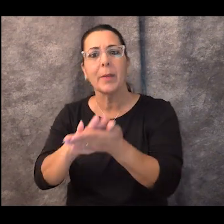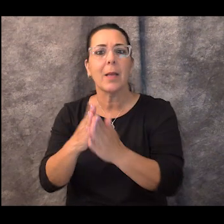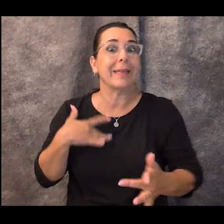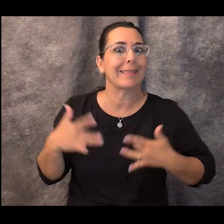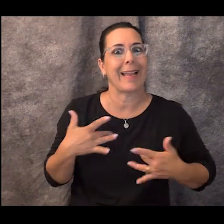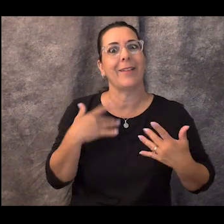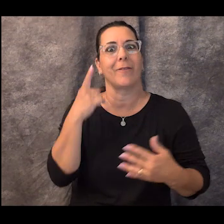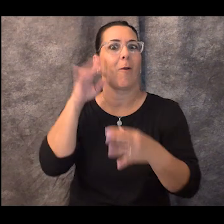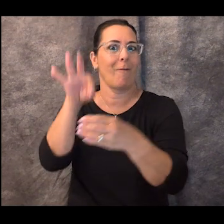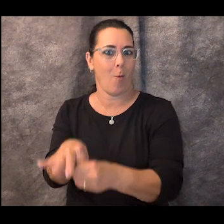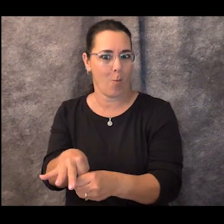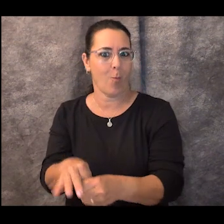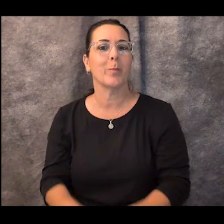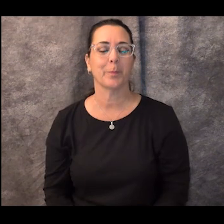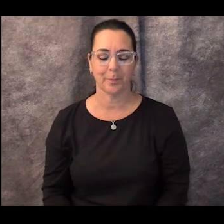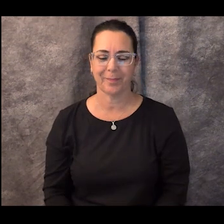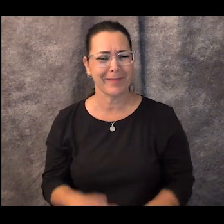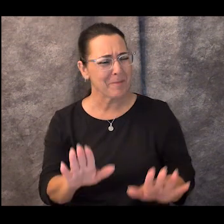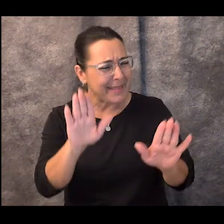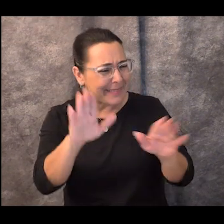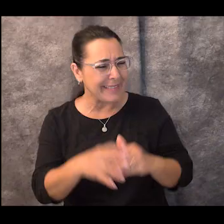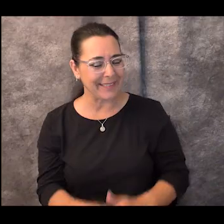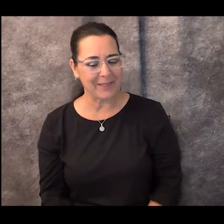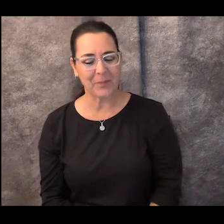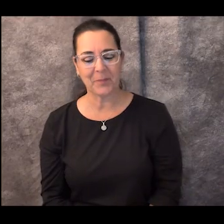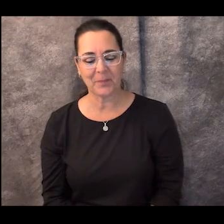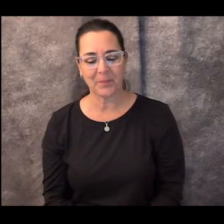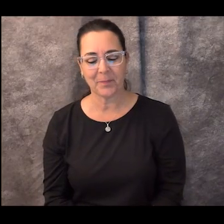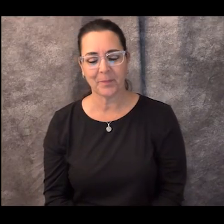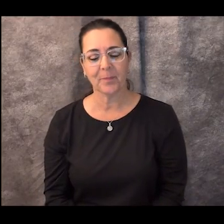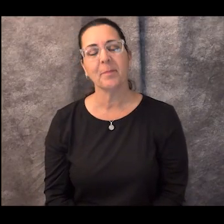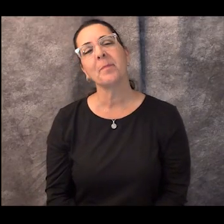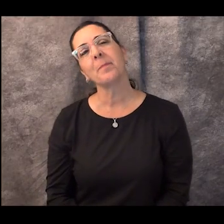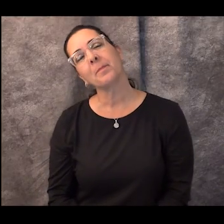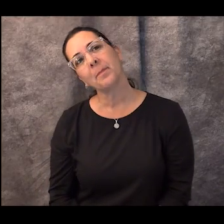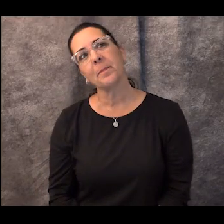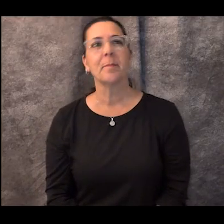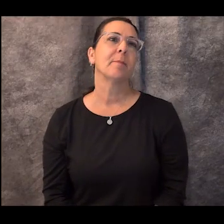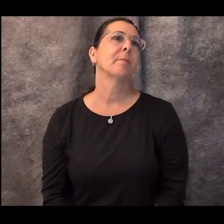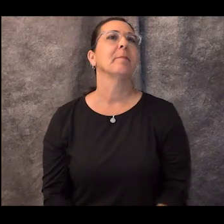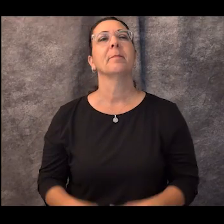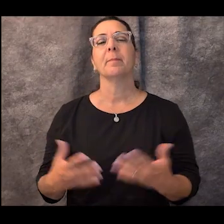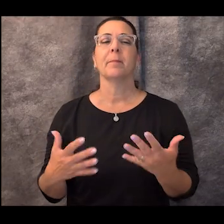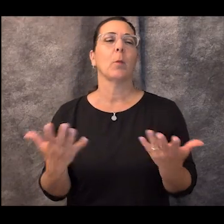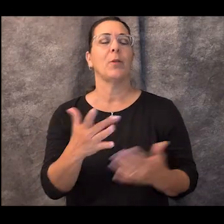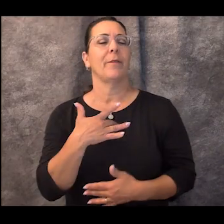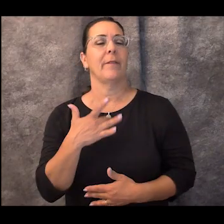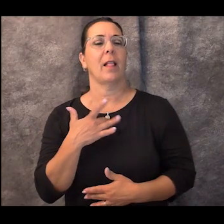(Eric) That's fantastic. What would you say, are some of the things that have been going right